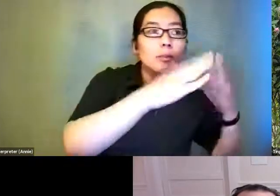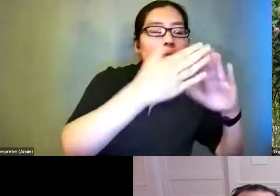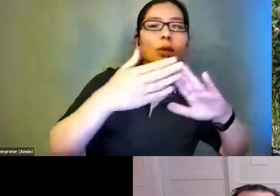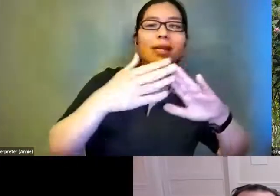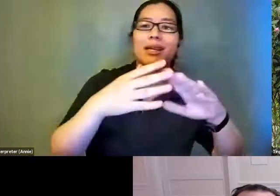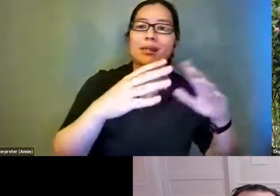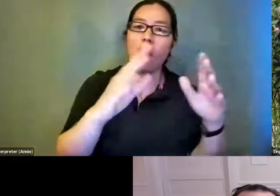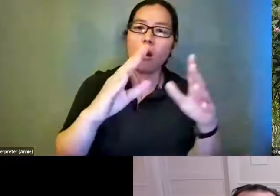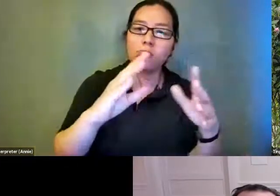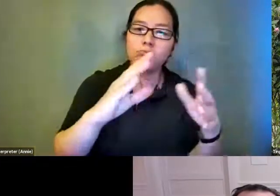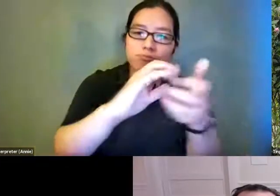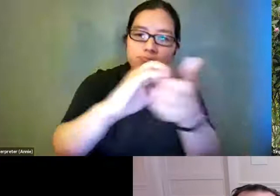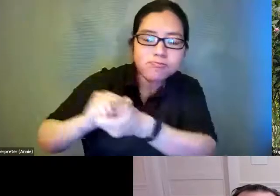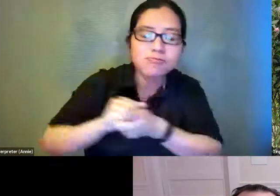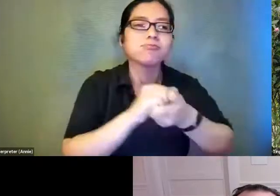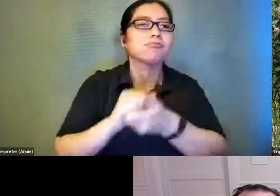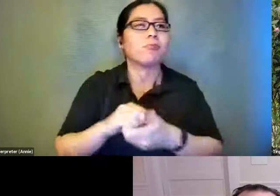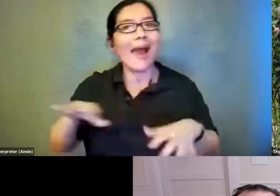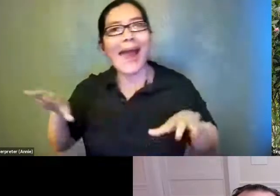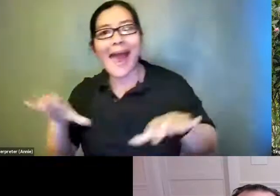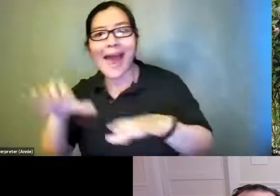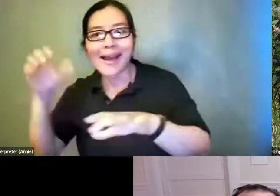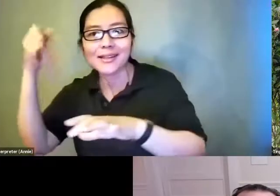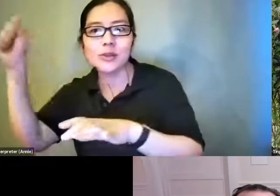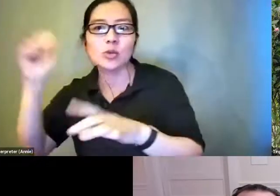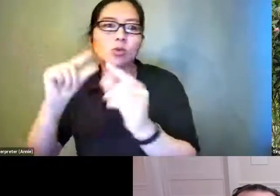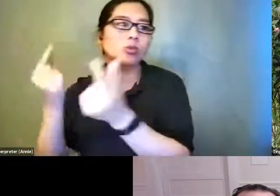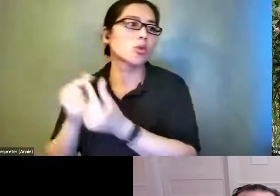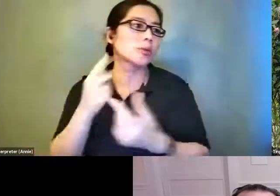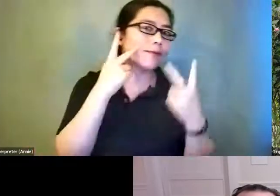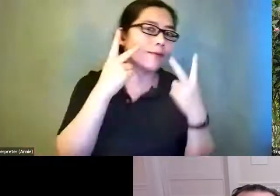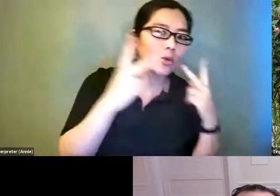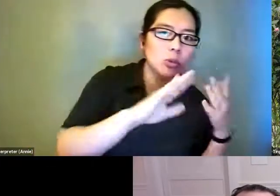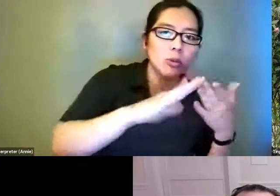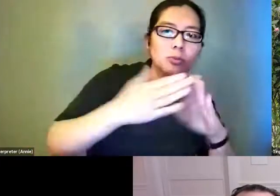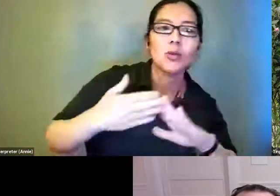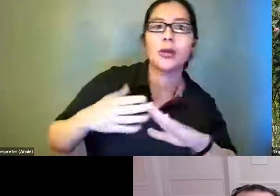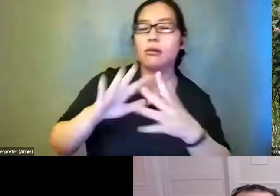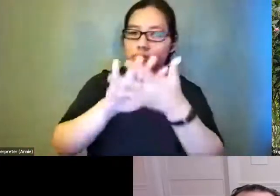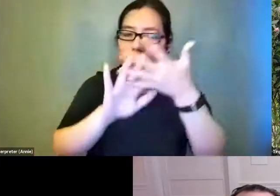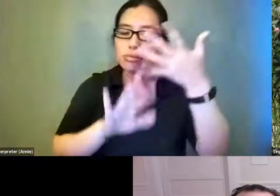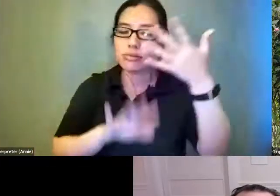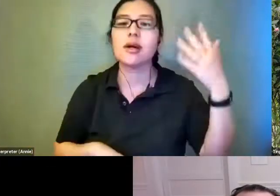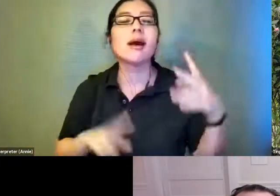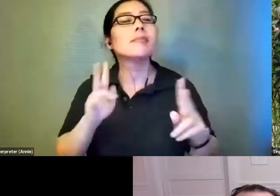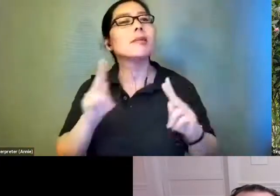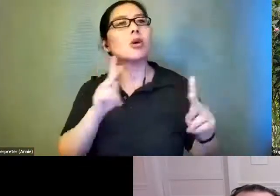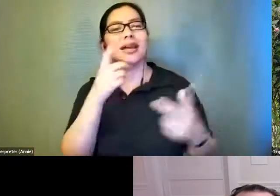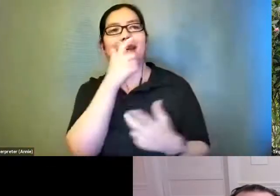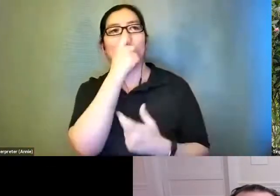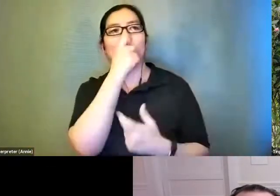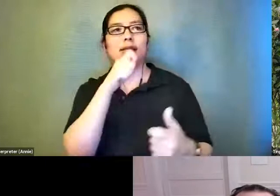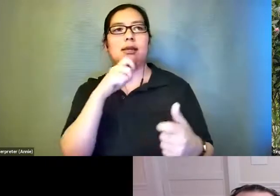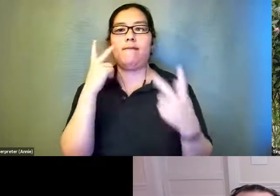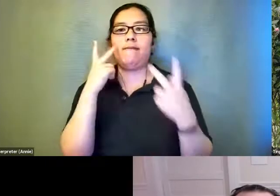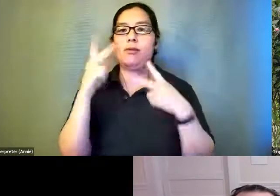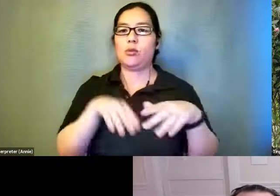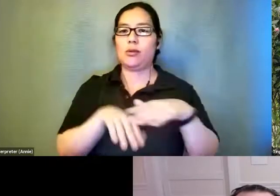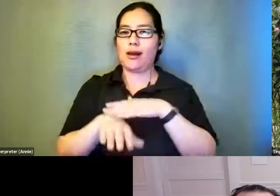activism groups, people who are really interested in information accessibility and building technology systems to facilitate that sort of access